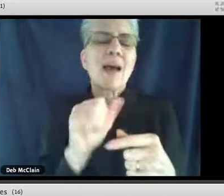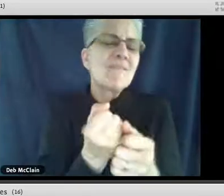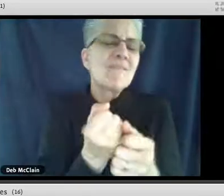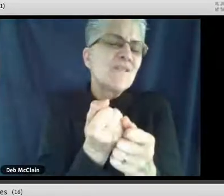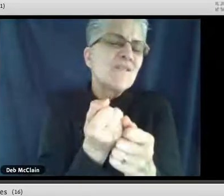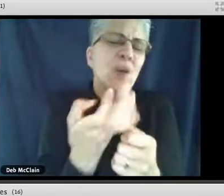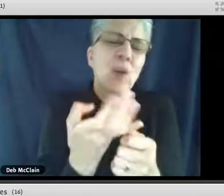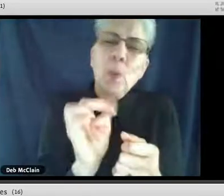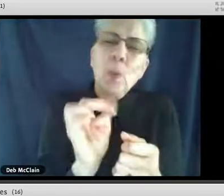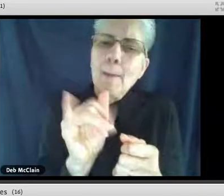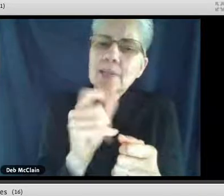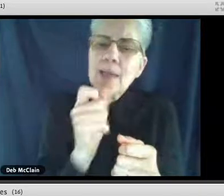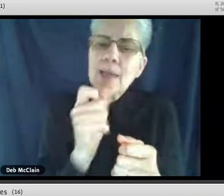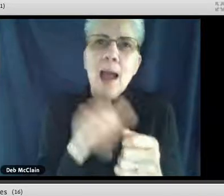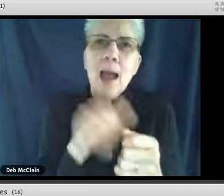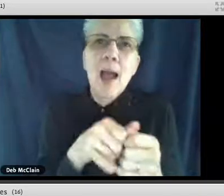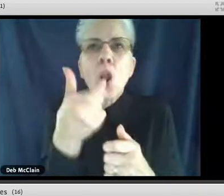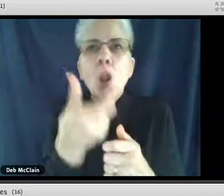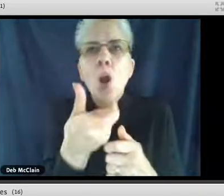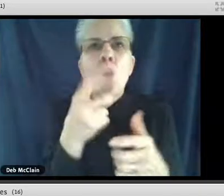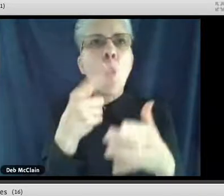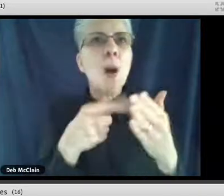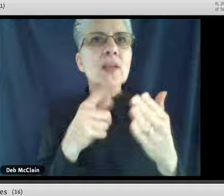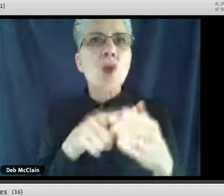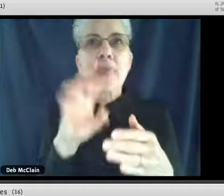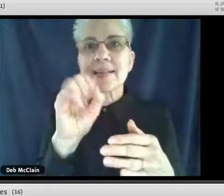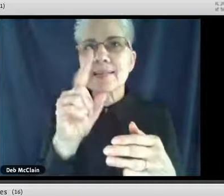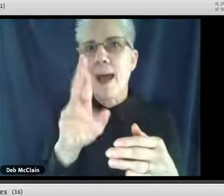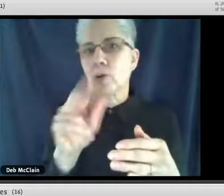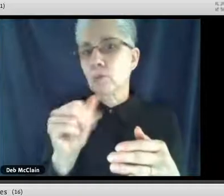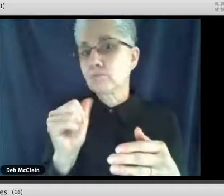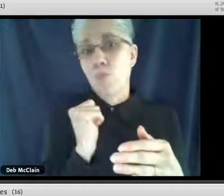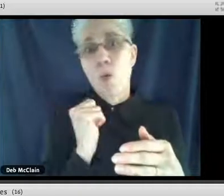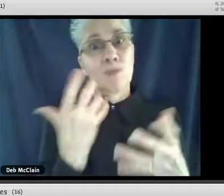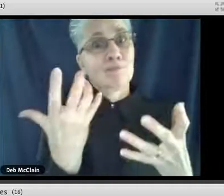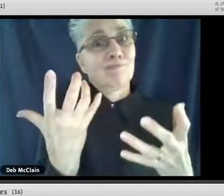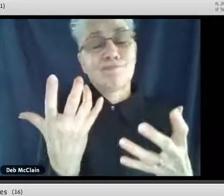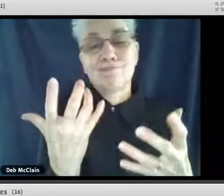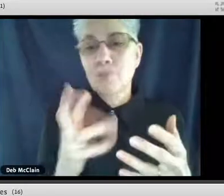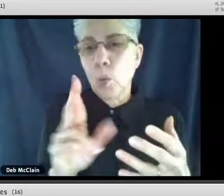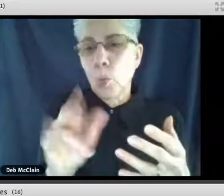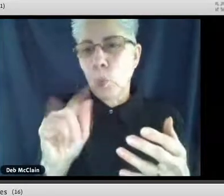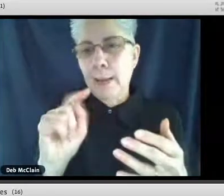that I stick around and look and see what's on the slider. Rita is saying they removed theirs.